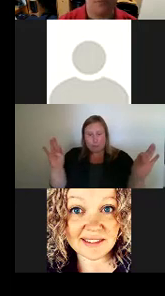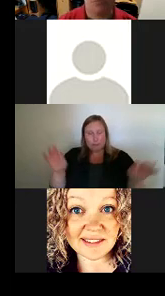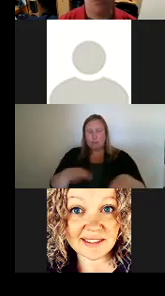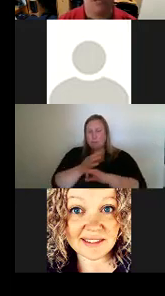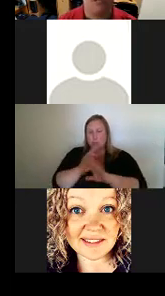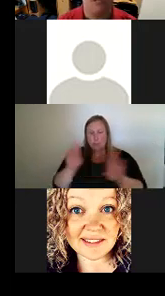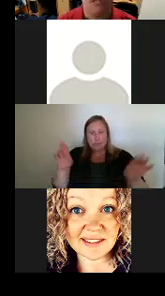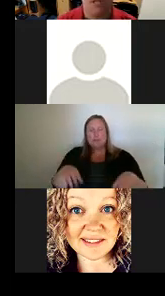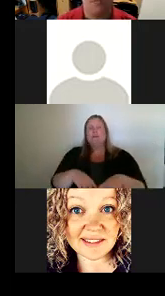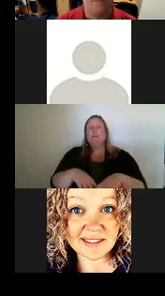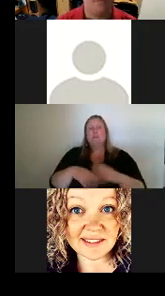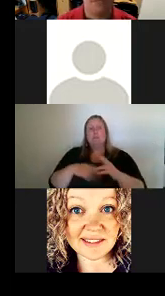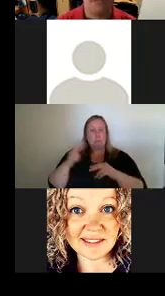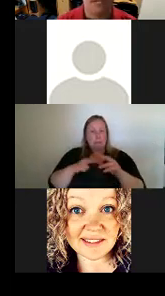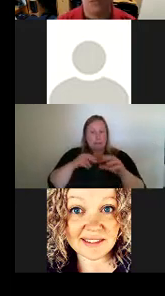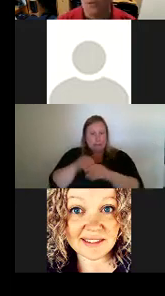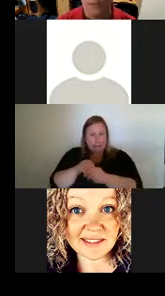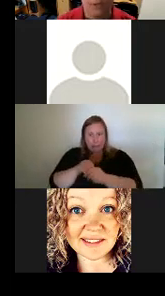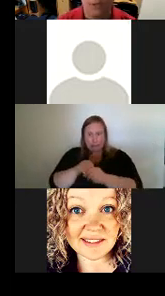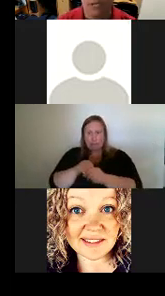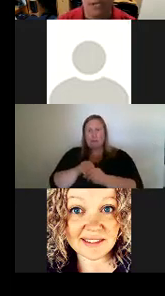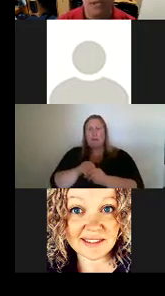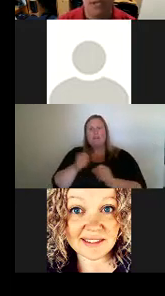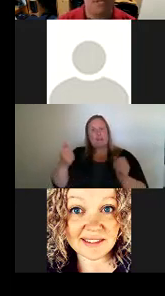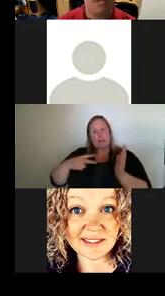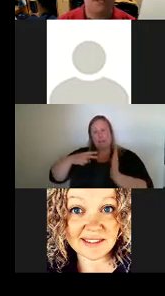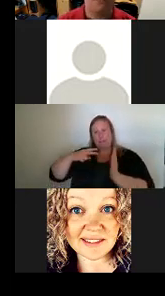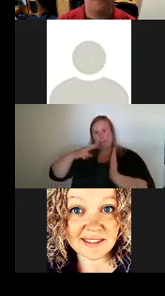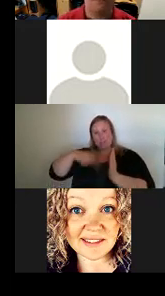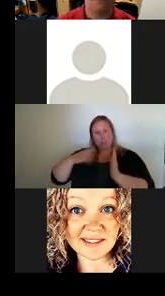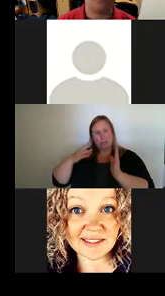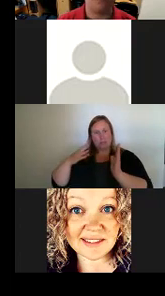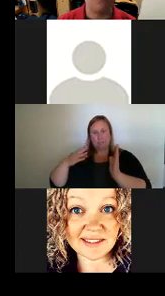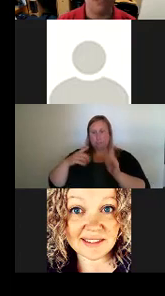YOU CAN USE REFRESHABLE BRAILLE WITH PRETTY MUCH ANY OF THE SCREEN READERS I AM MENTIONING.